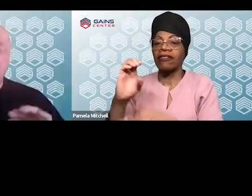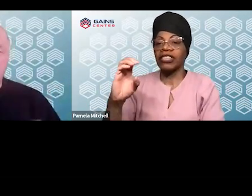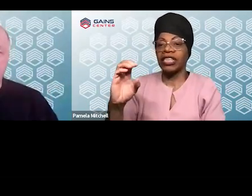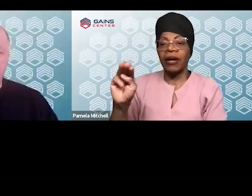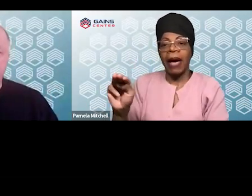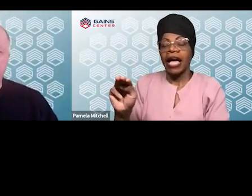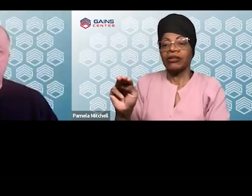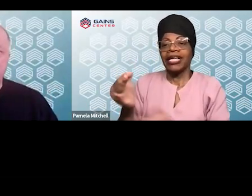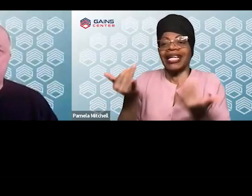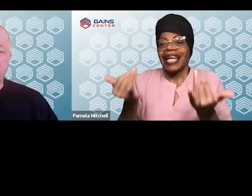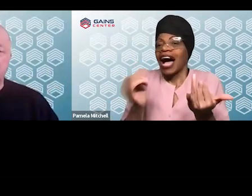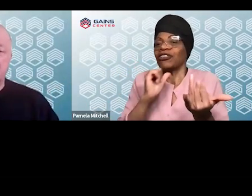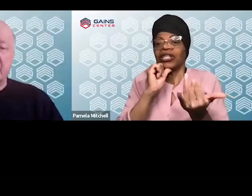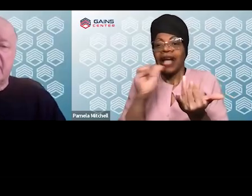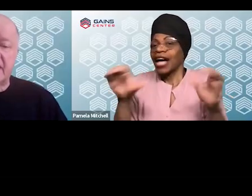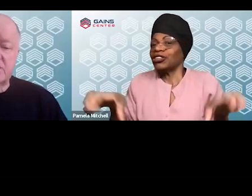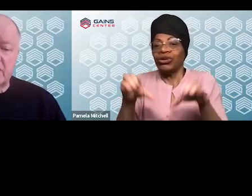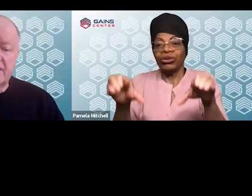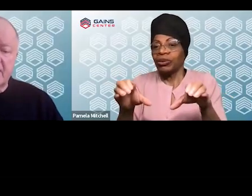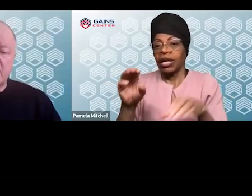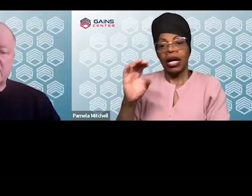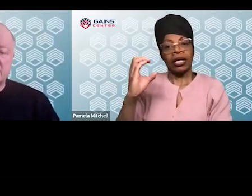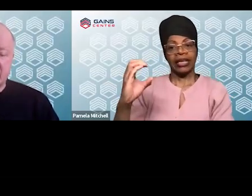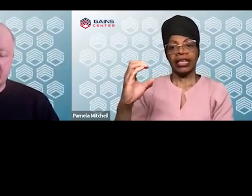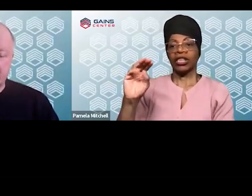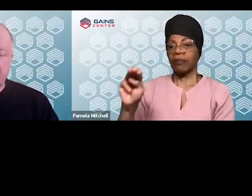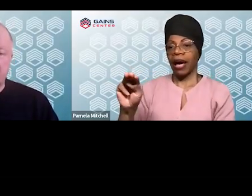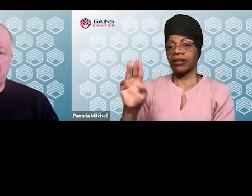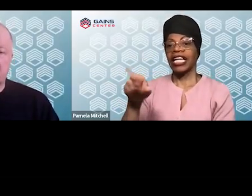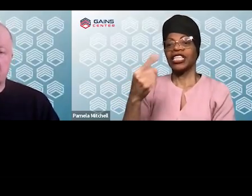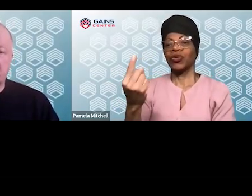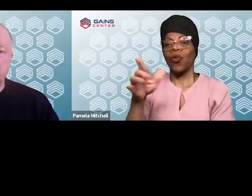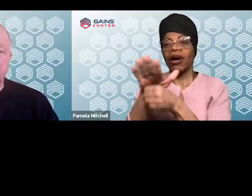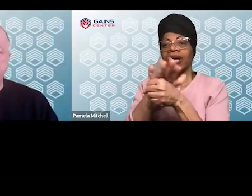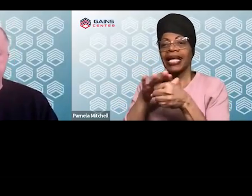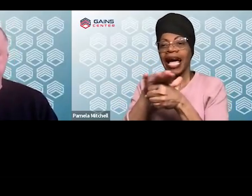you're no longer doing contingency management. And that's one of the areas that's gotten a bit confused.